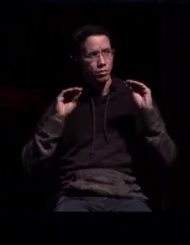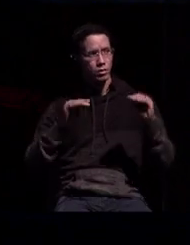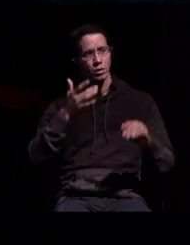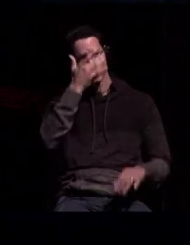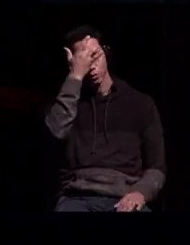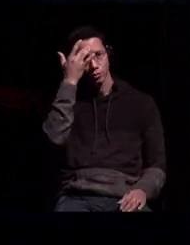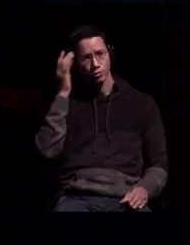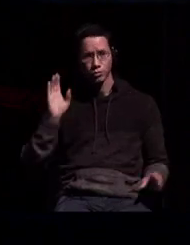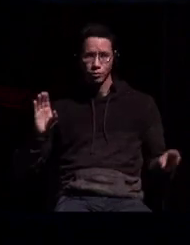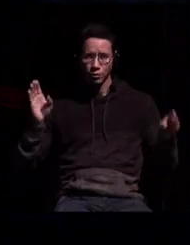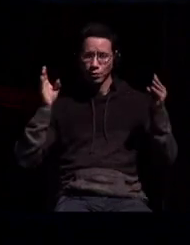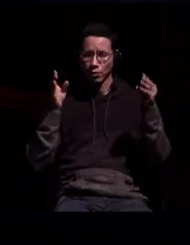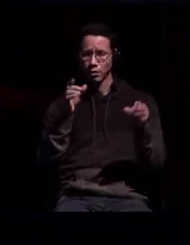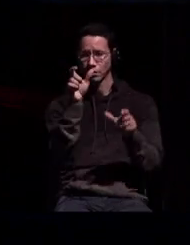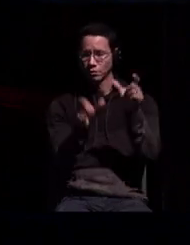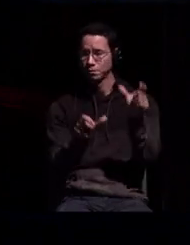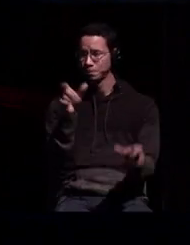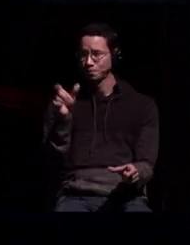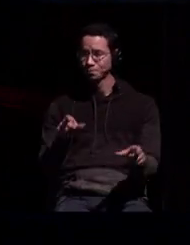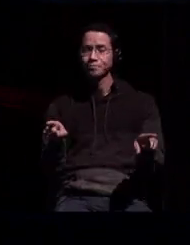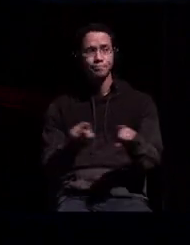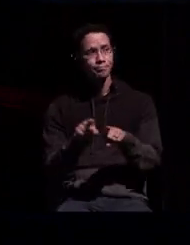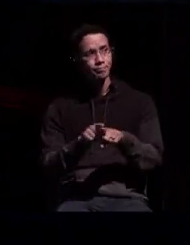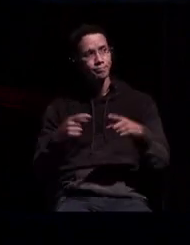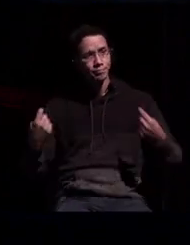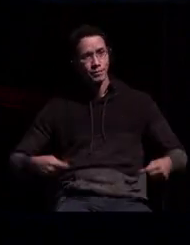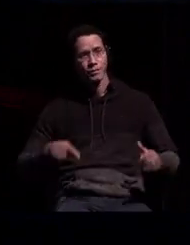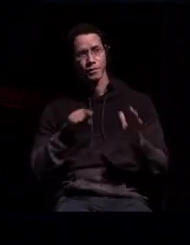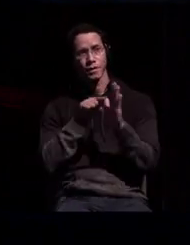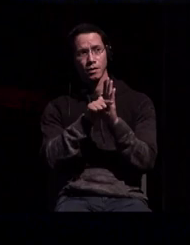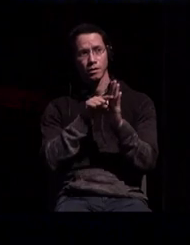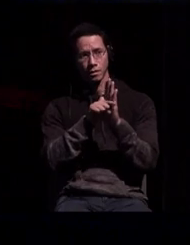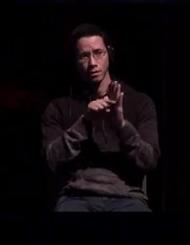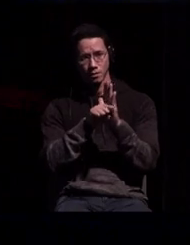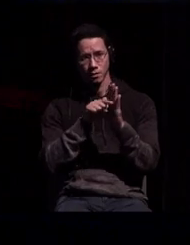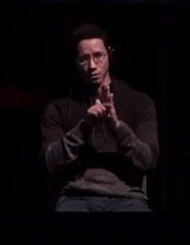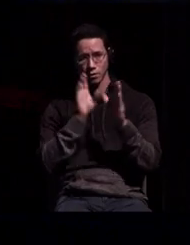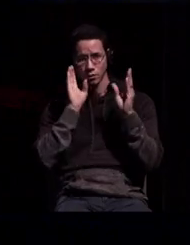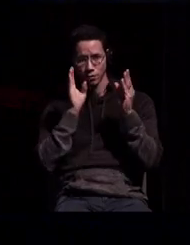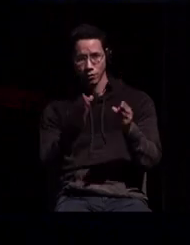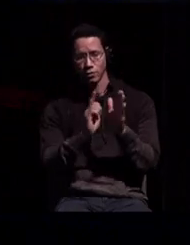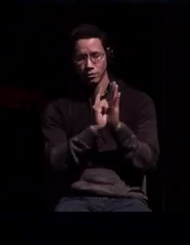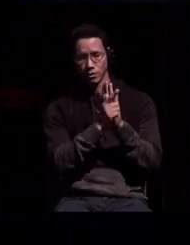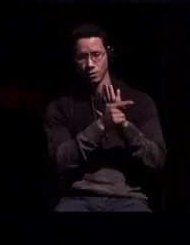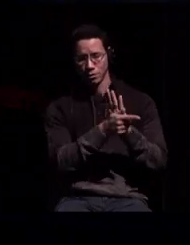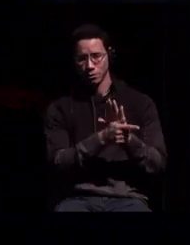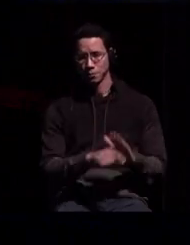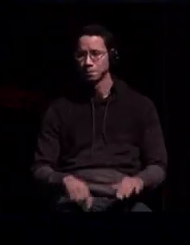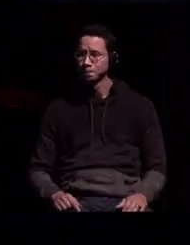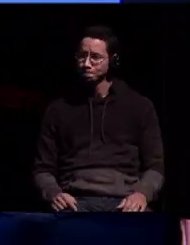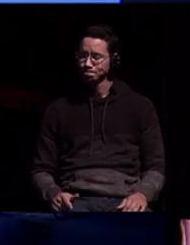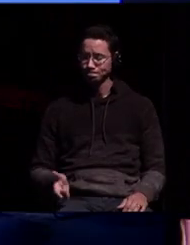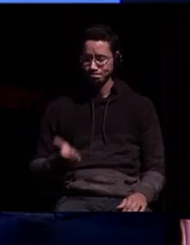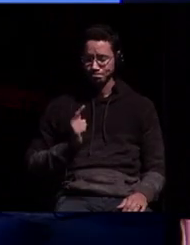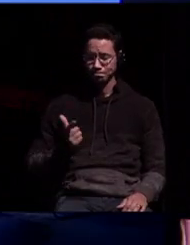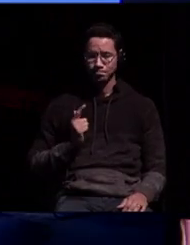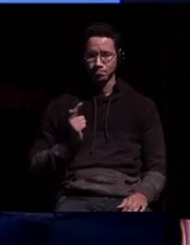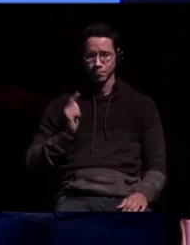to be analyzed from the gender perspective. When we have this critical theory, and there can be a global critical theory